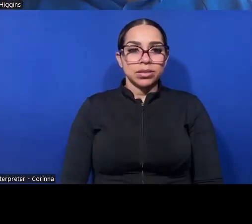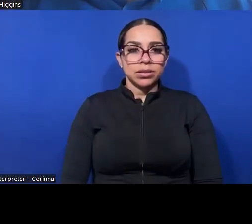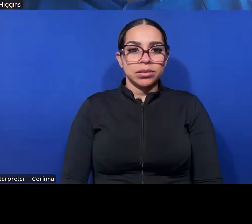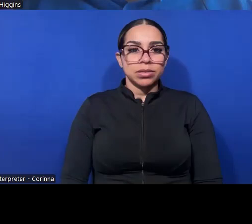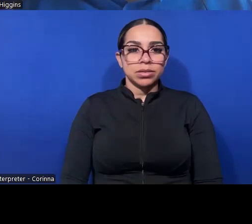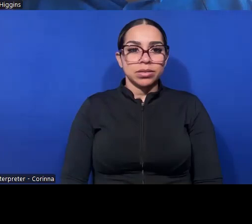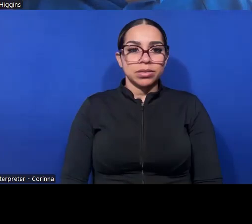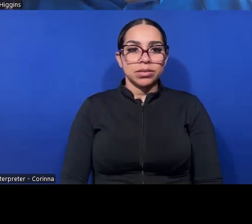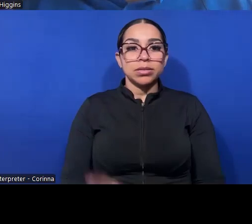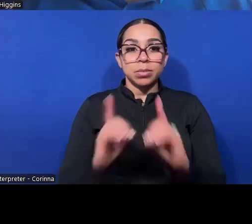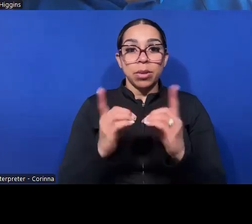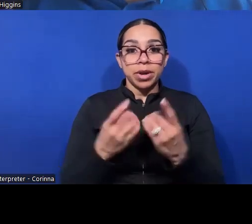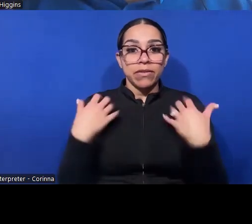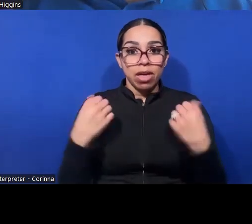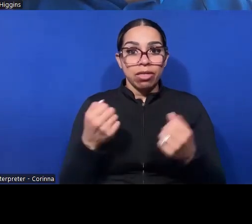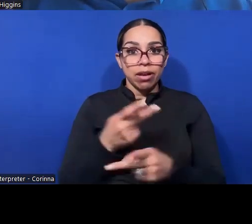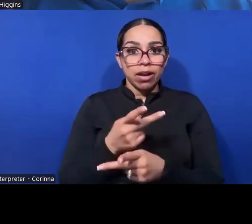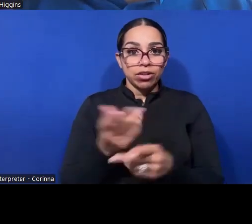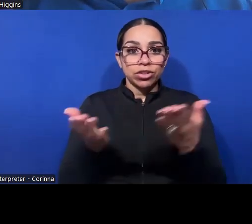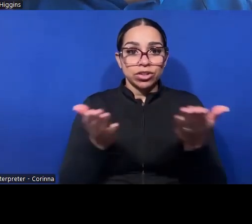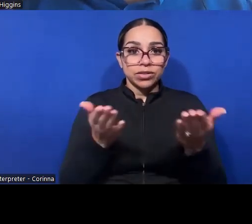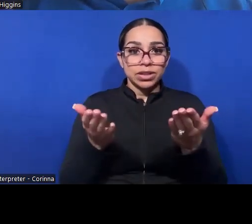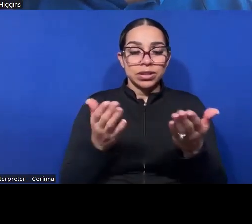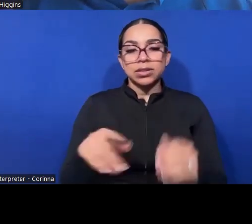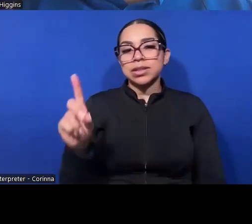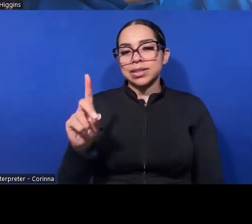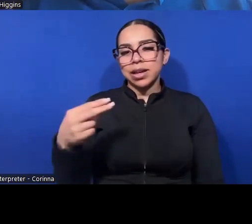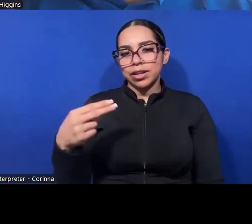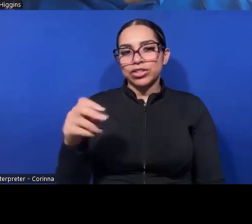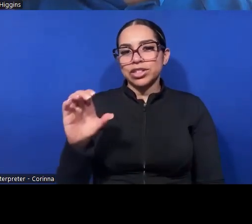Department of Health Care Services, also known as D.H.C.S.